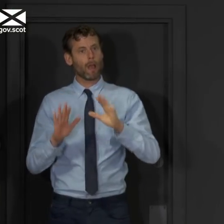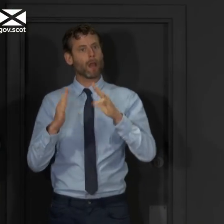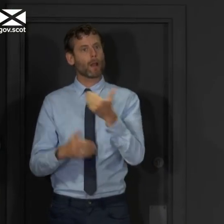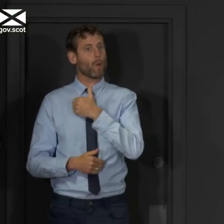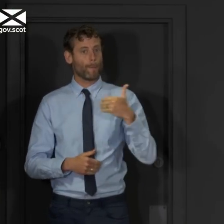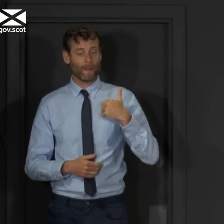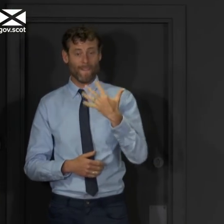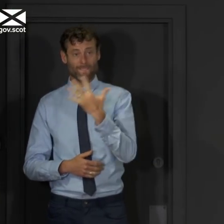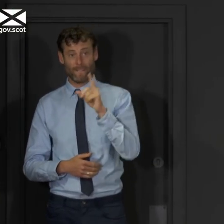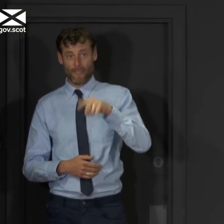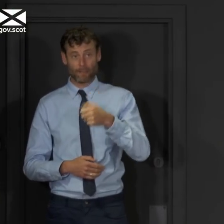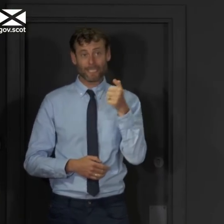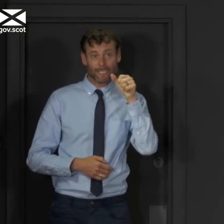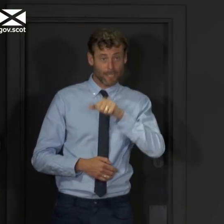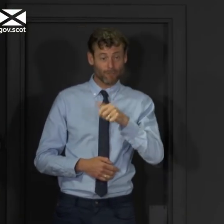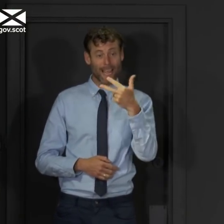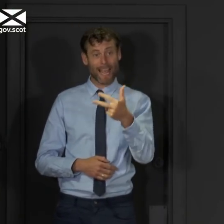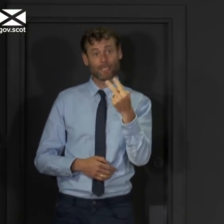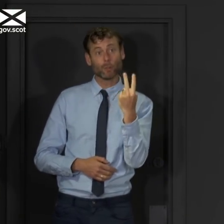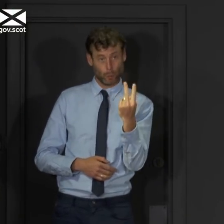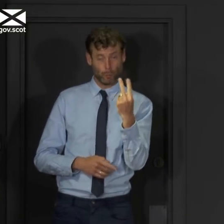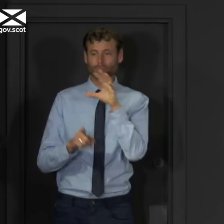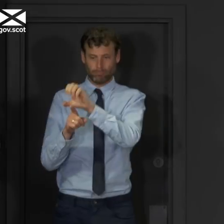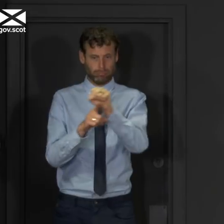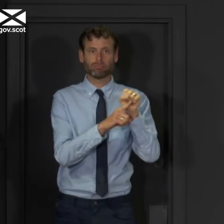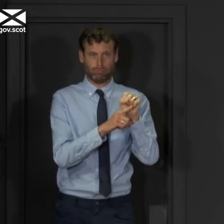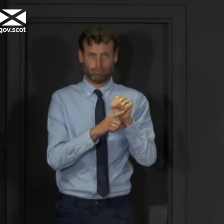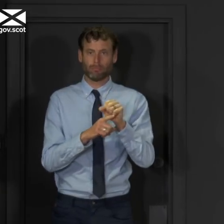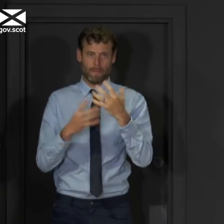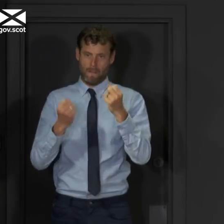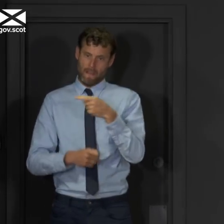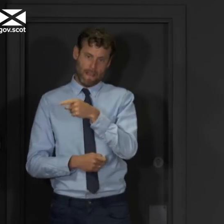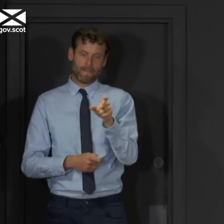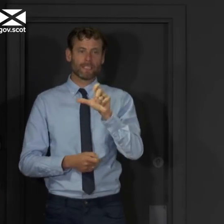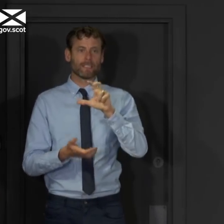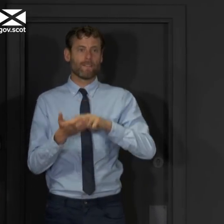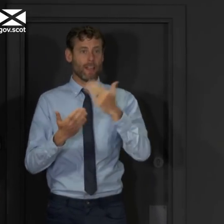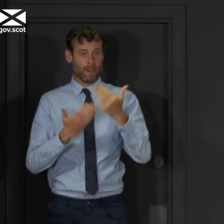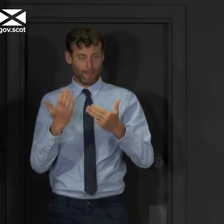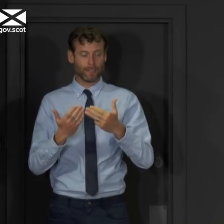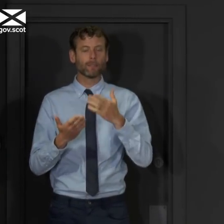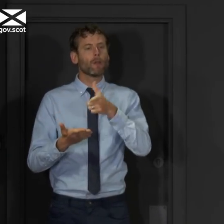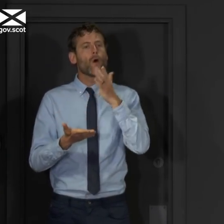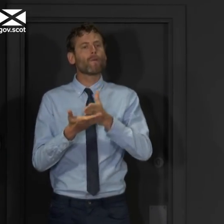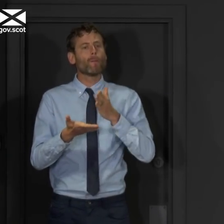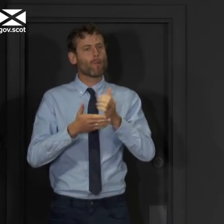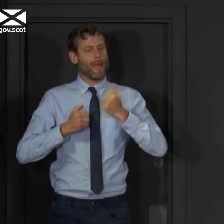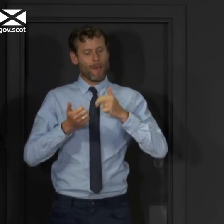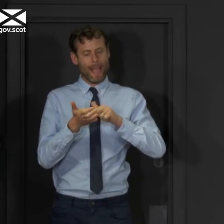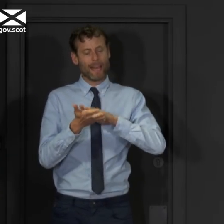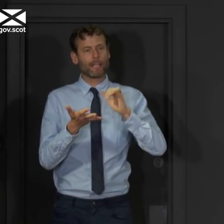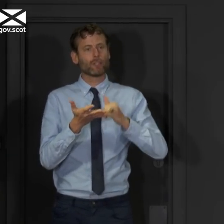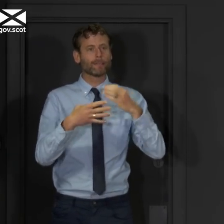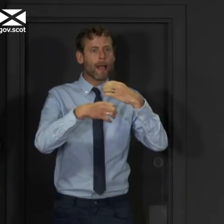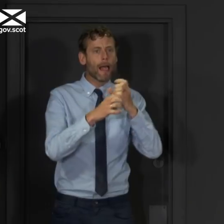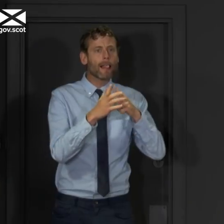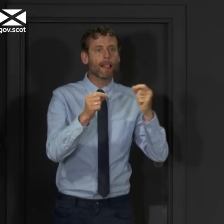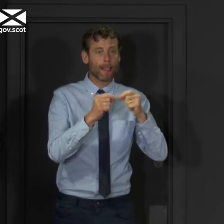15,682 positive cases confirmed through our NHS labs - that's an increase of 17 from yesterday.